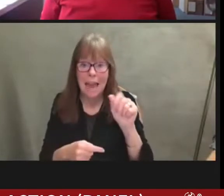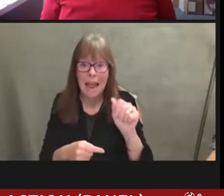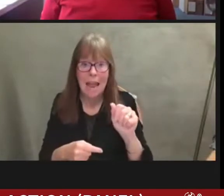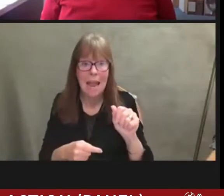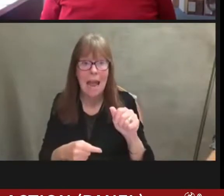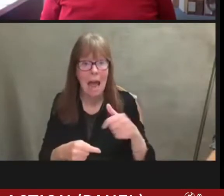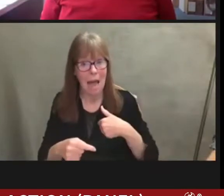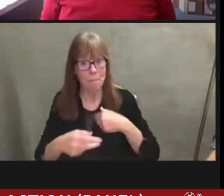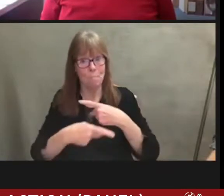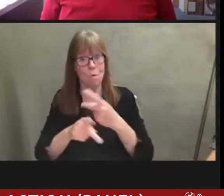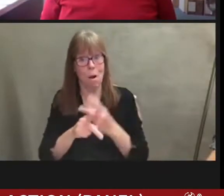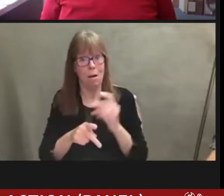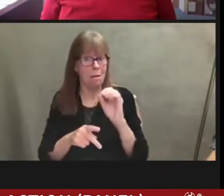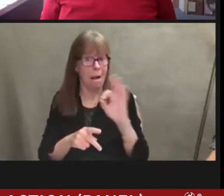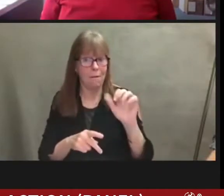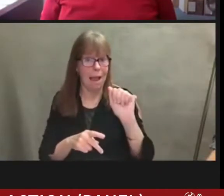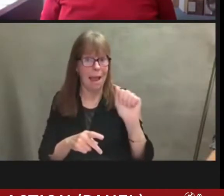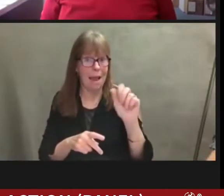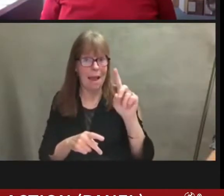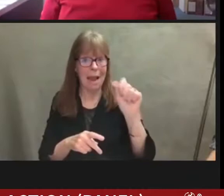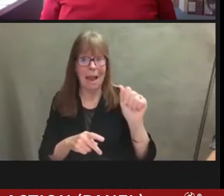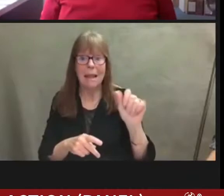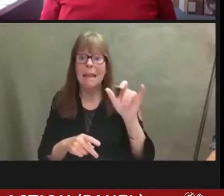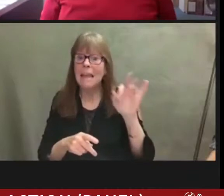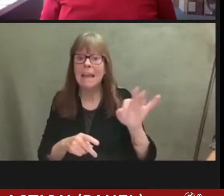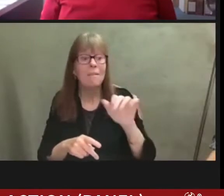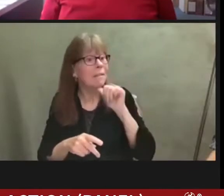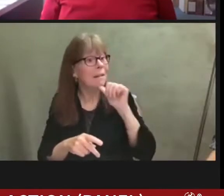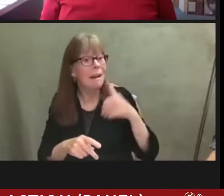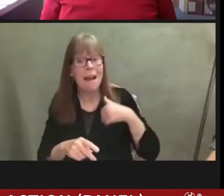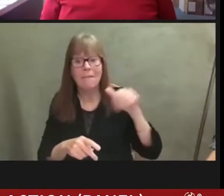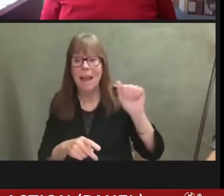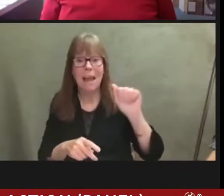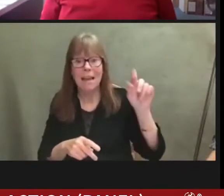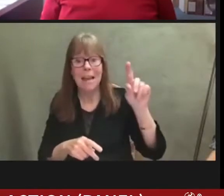I would not be here today where I am without—associate professor without the ADA.